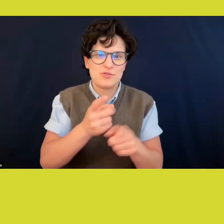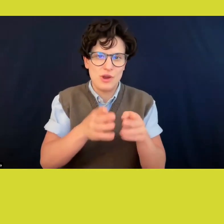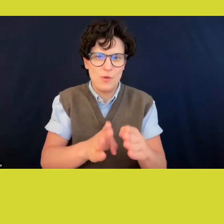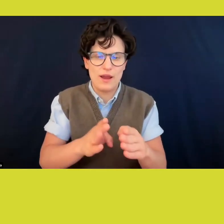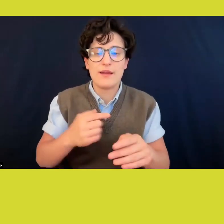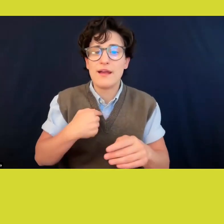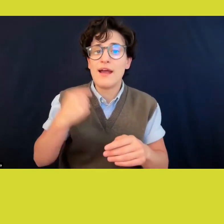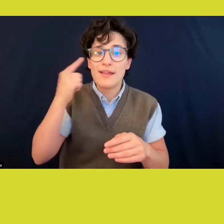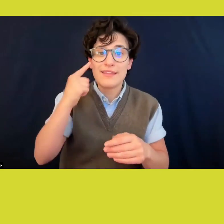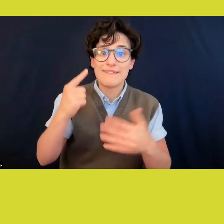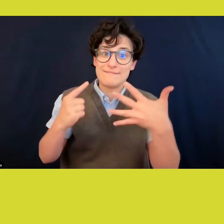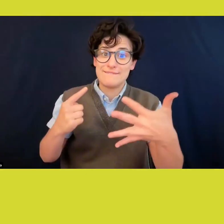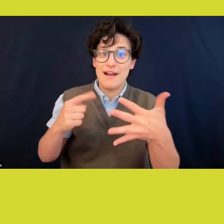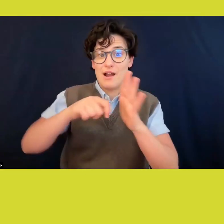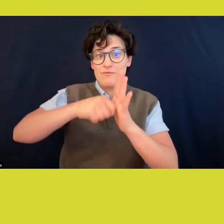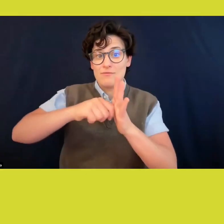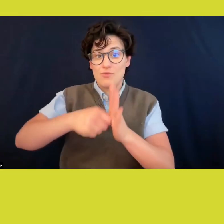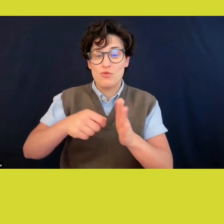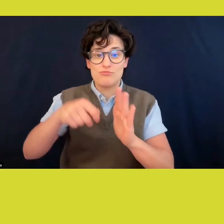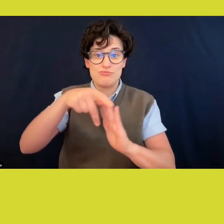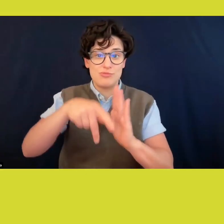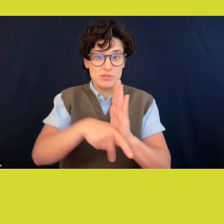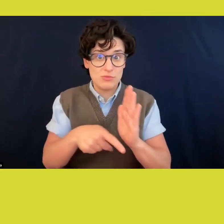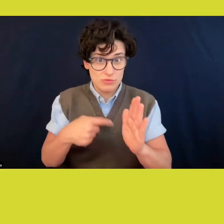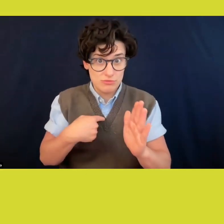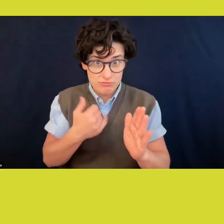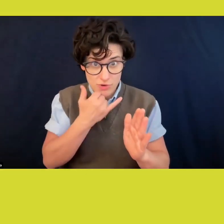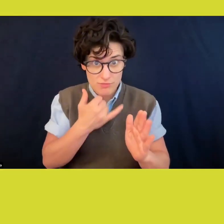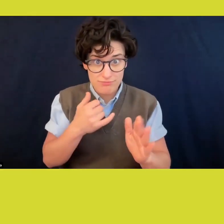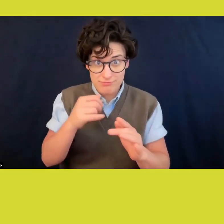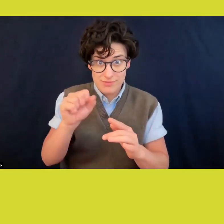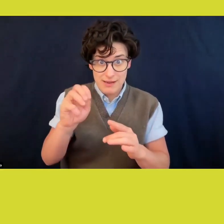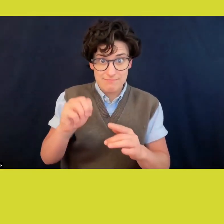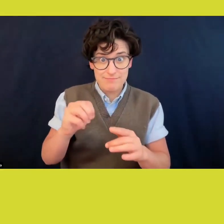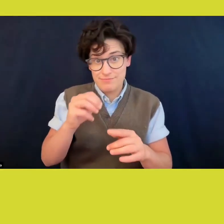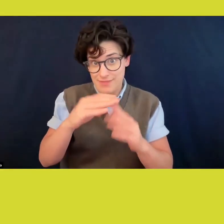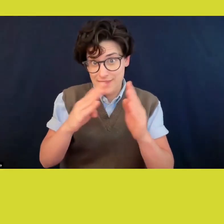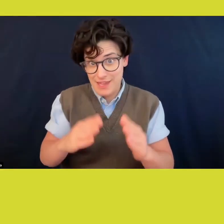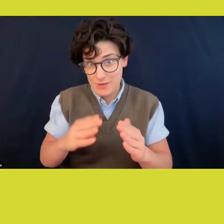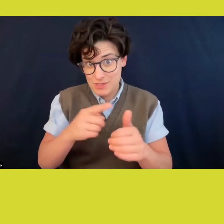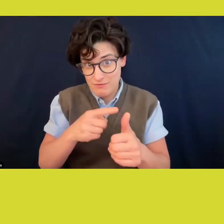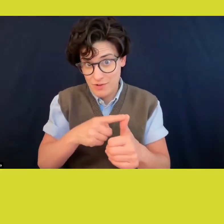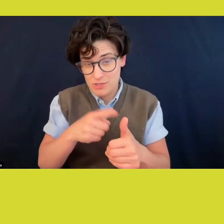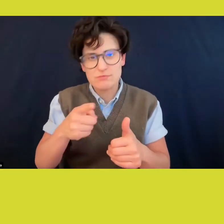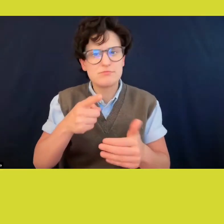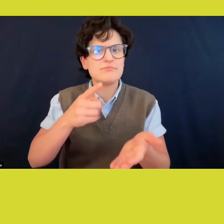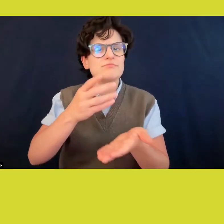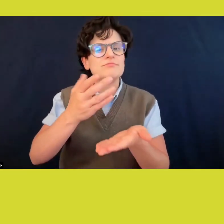think sam right of of housing first and sometimes you have programs that maybe are able to do two or